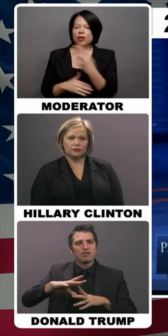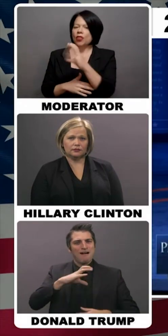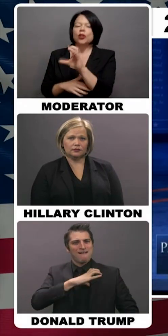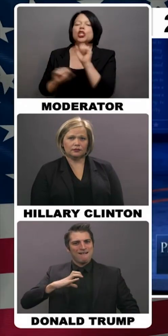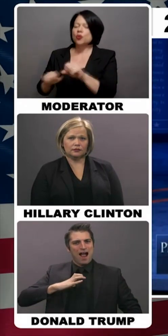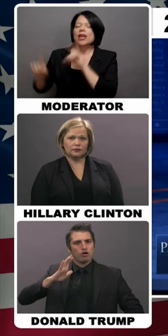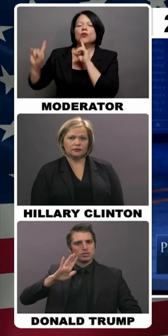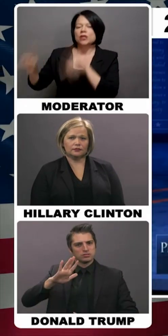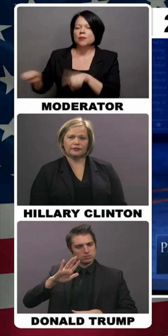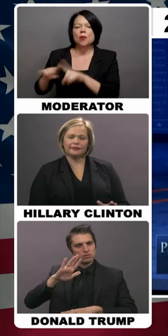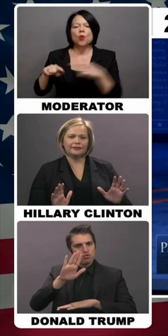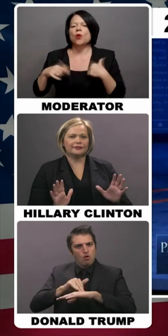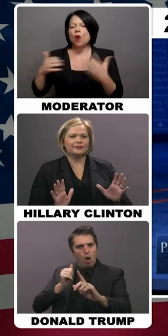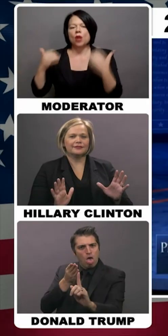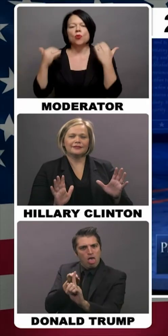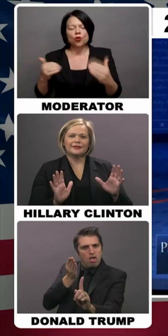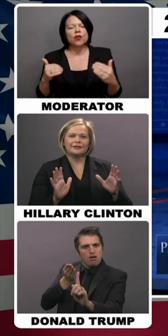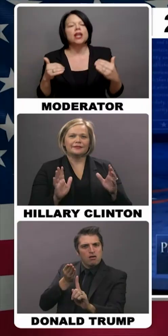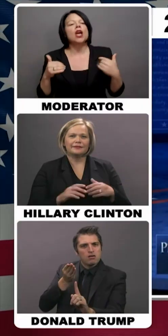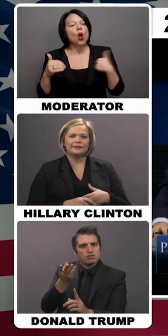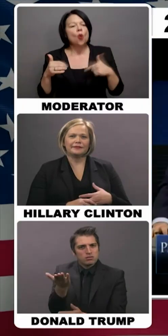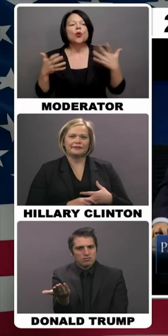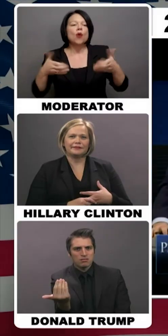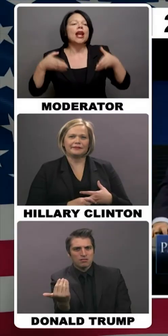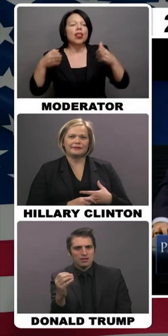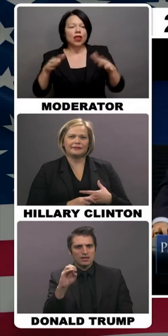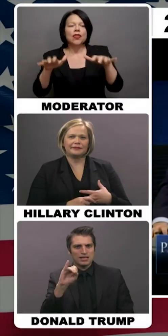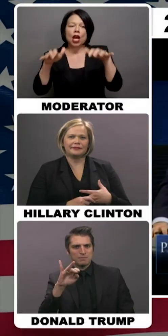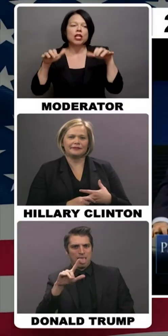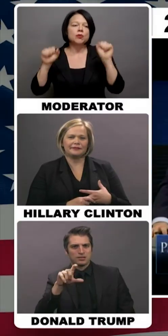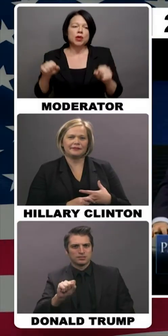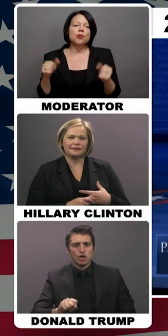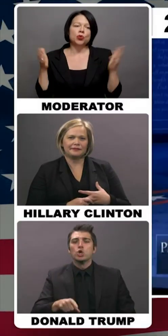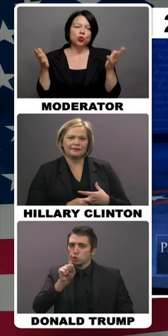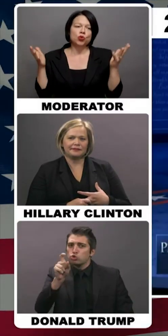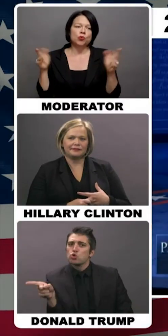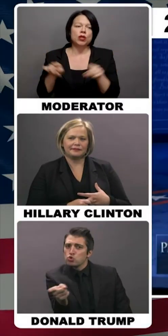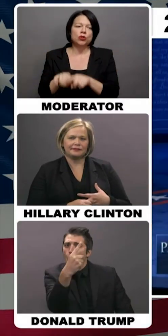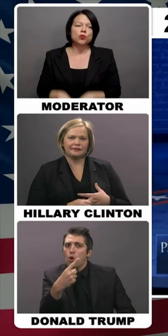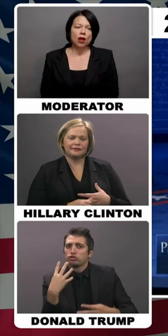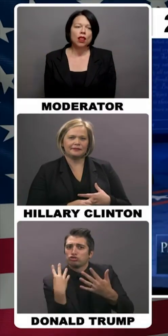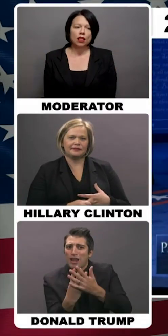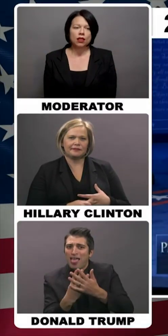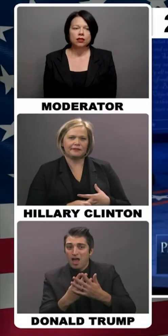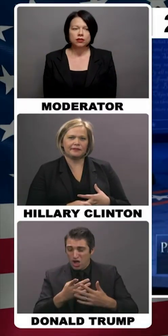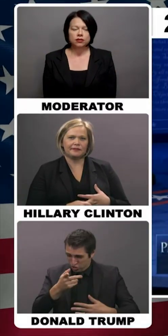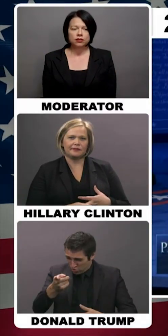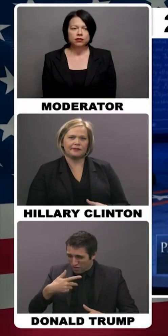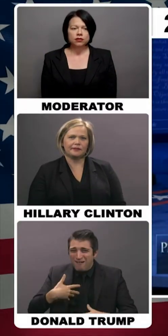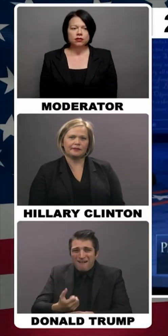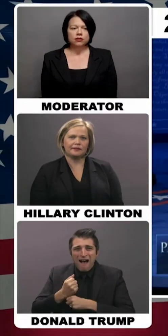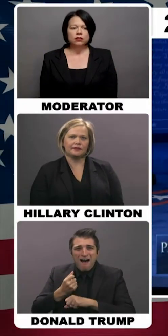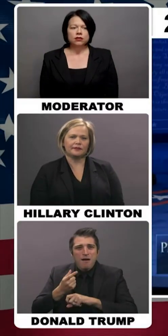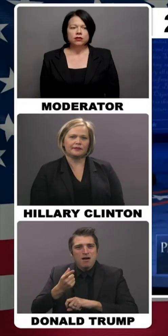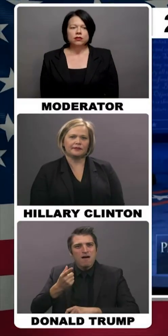We wanna give the audience private sector a chance Here, put in jail, let alone after getting a subpoena from the United States Congress, secretary Clinton, you can respond. Then